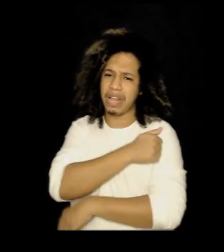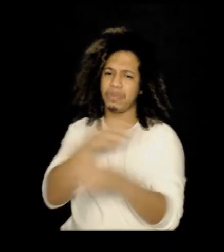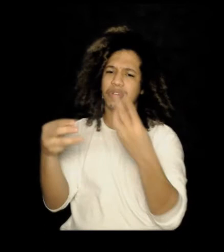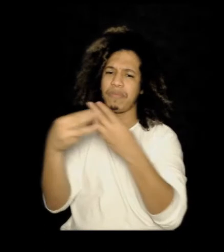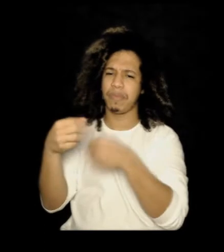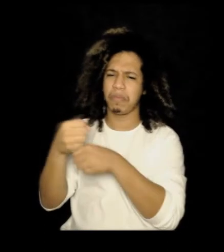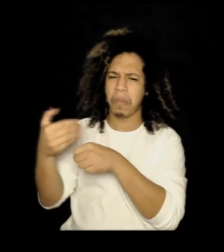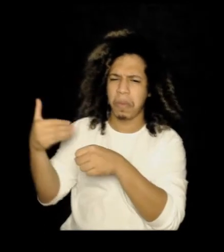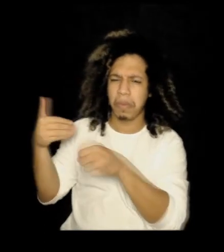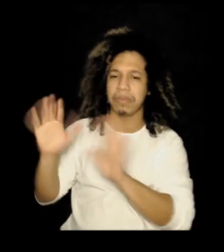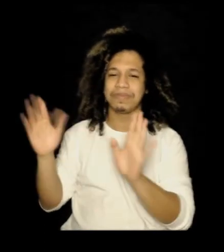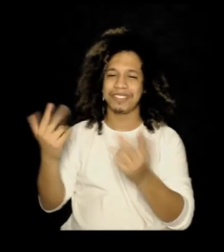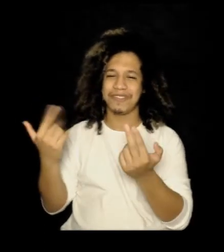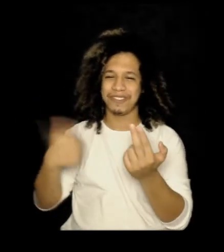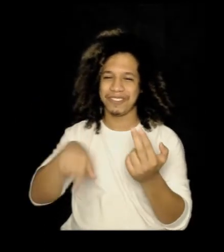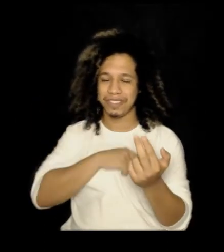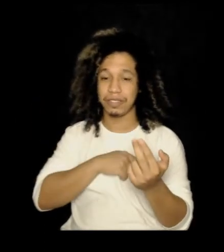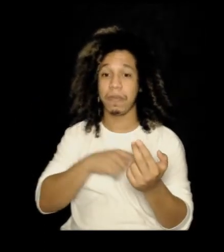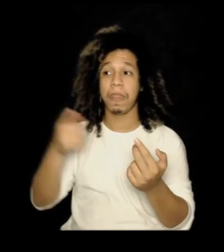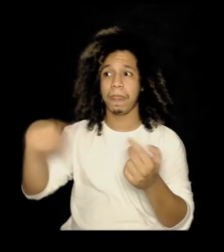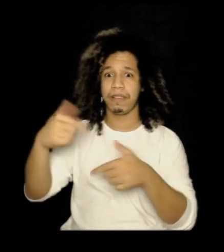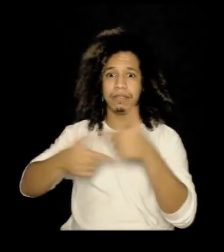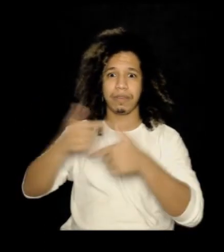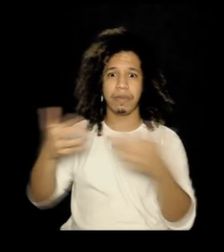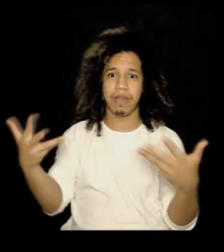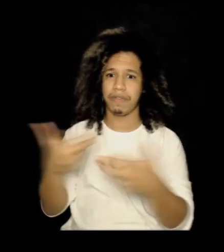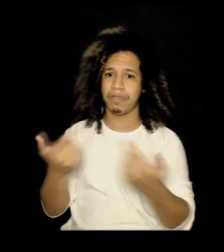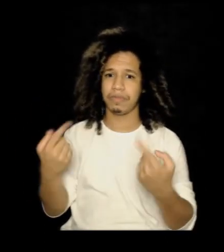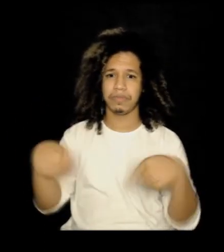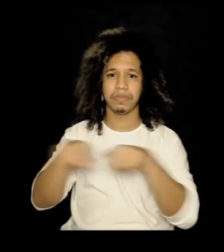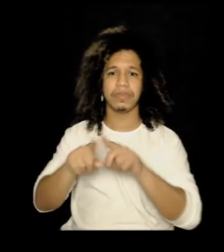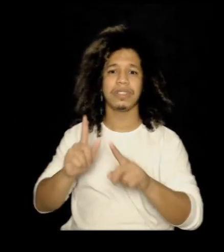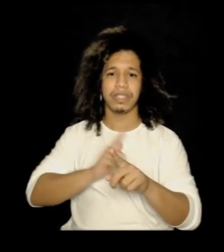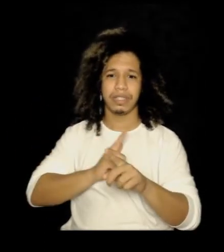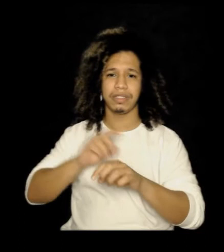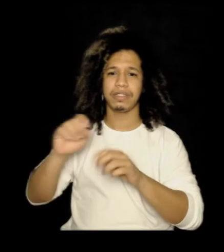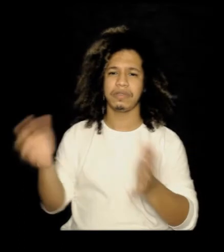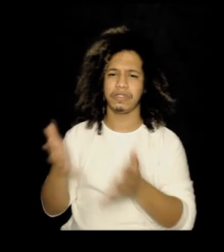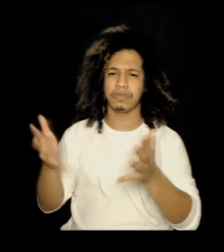at UFPB, some years ago, like us. They do amazing work together about the potentialities